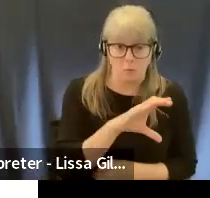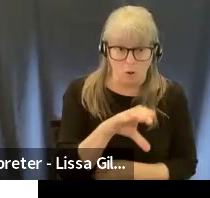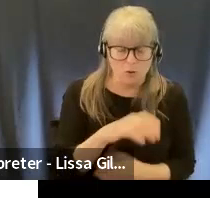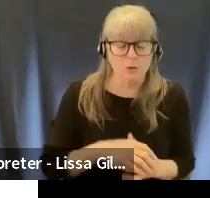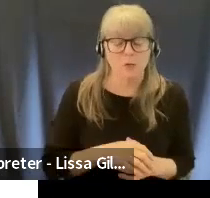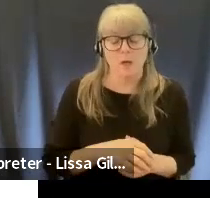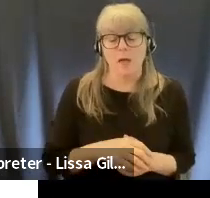And vice versa. Then there is the Louisiana Red Cross, and then Red Cross.